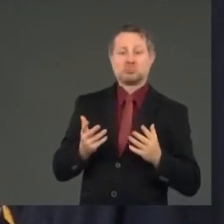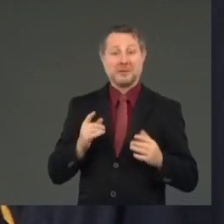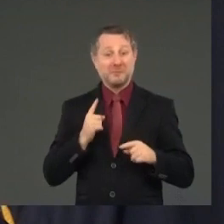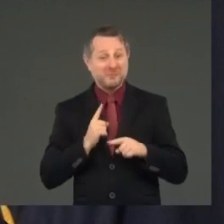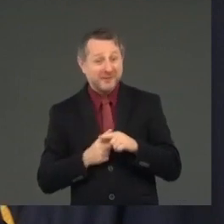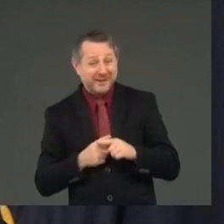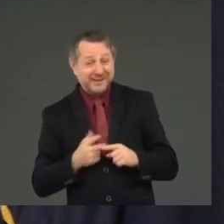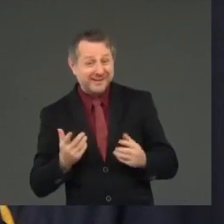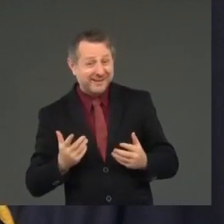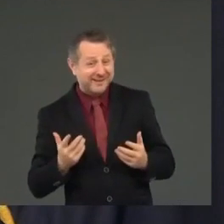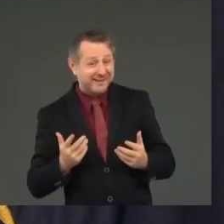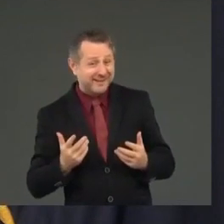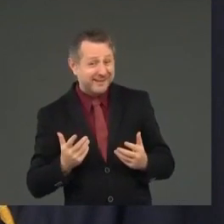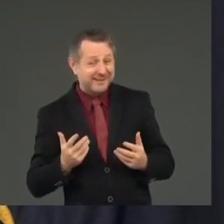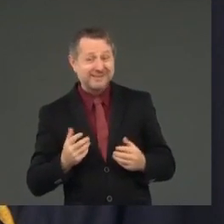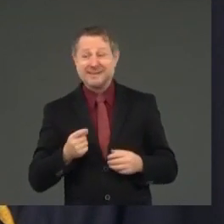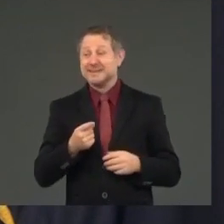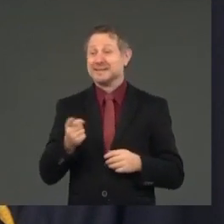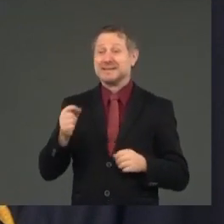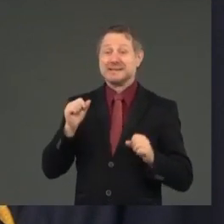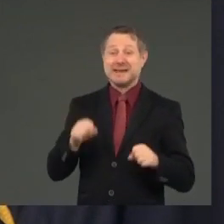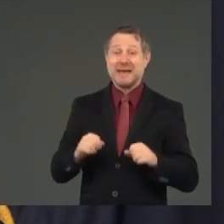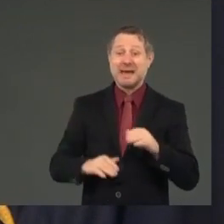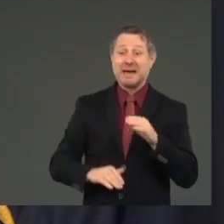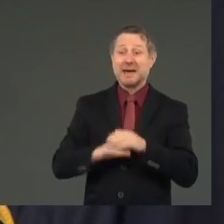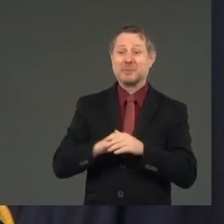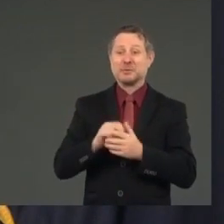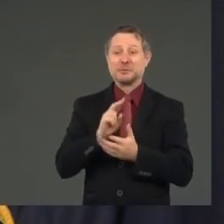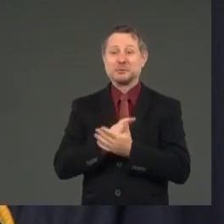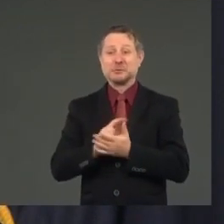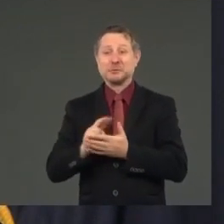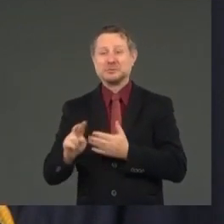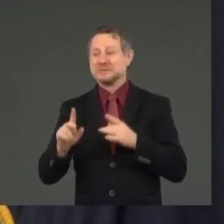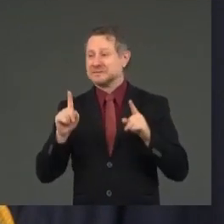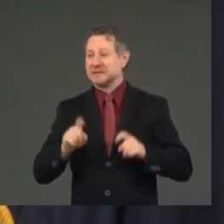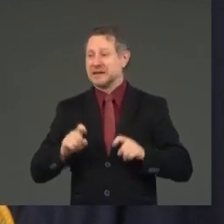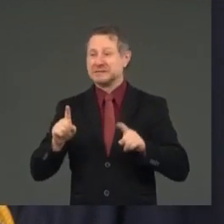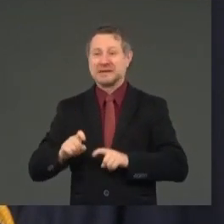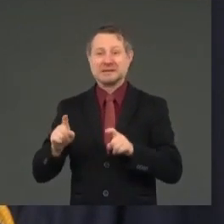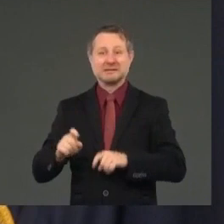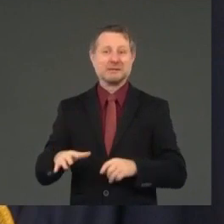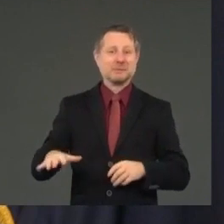BECAUSE THEY'RE NOT URGENTLY